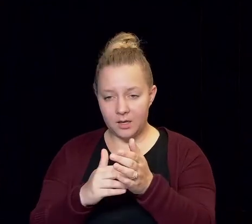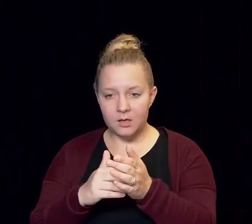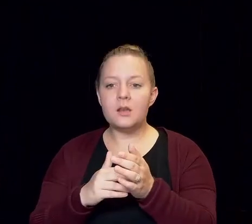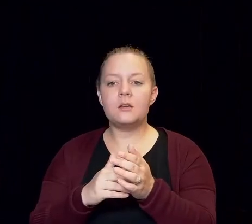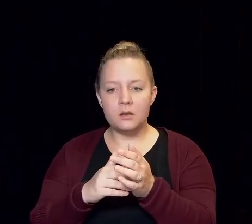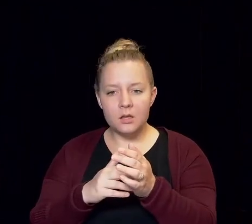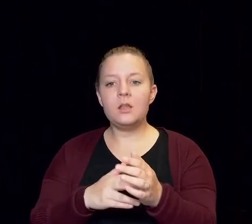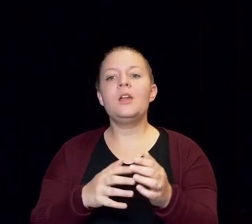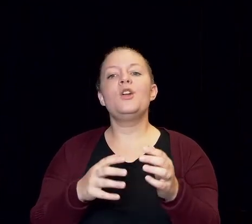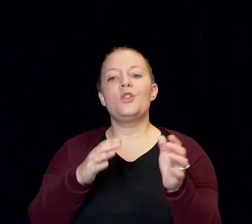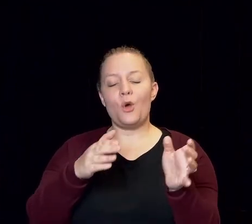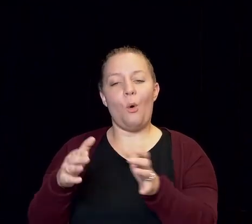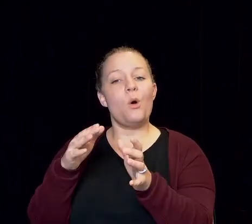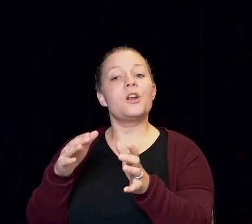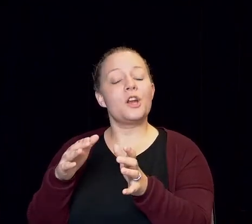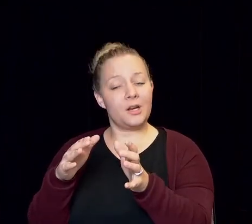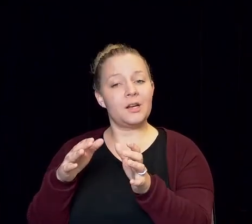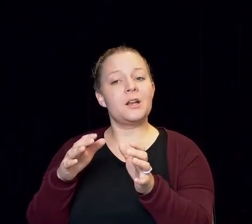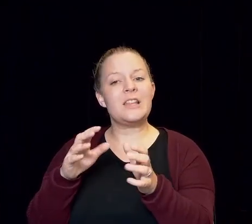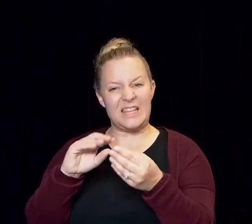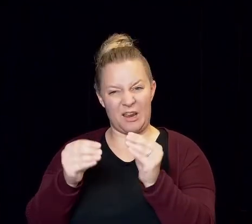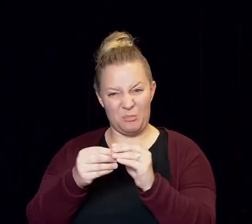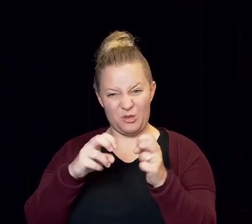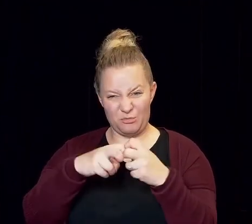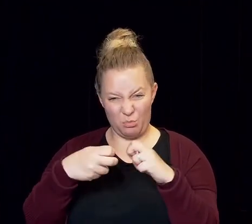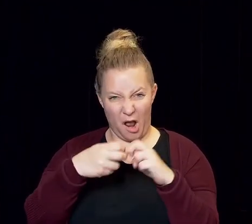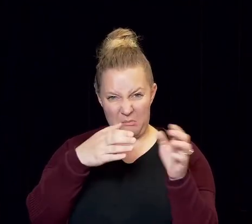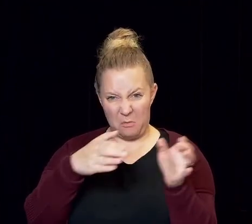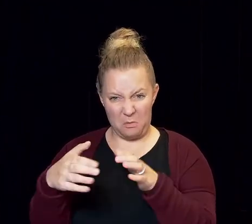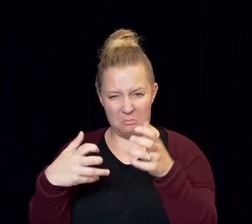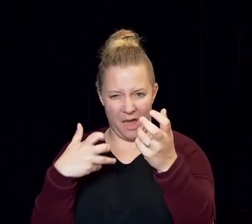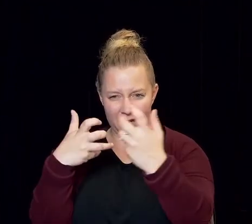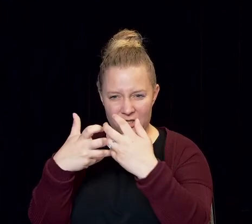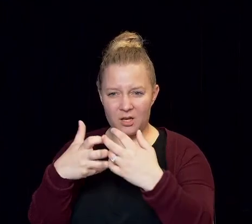problem. So, we put 4 and 1/2 over 1 and 1/2 which is 9/2 divided by 3/2.